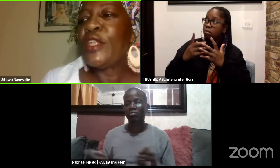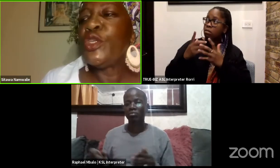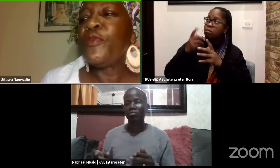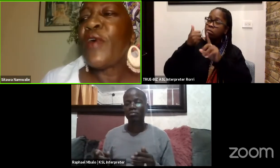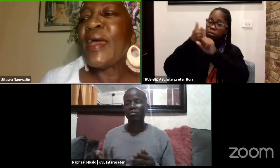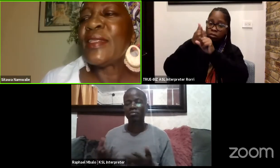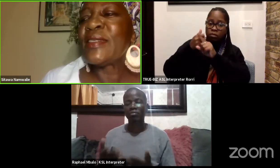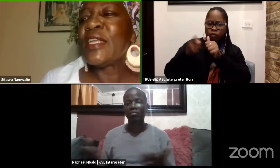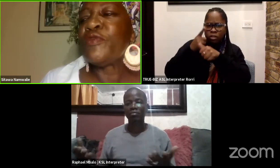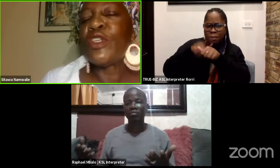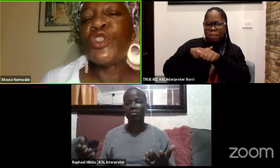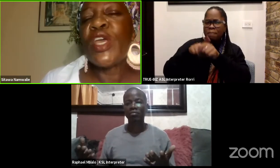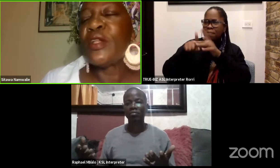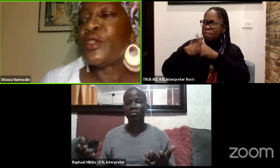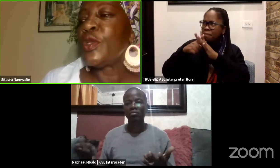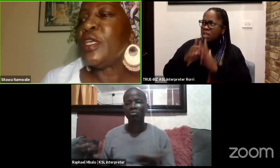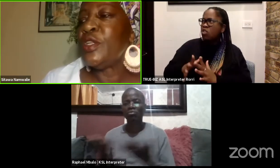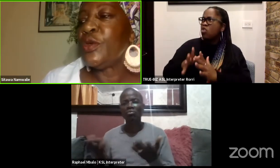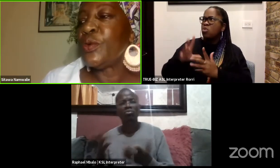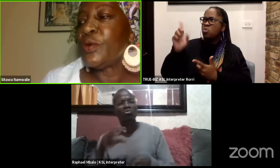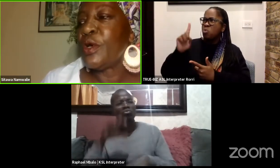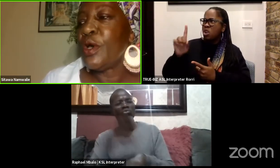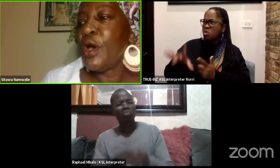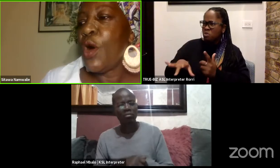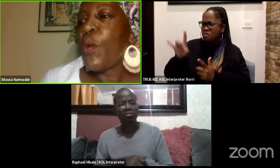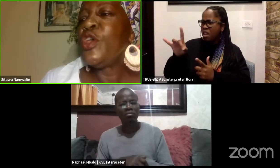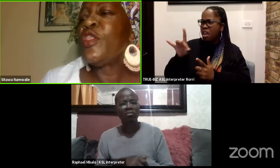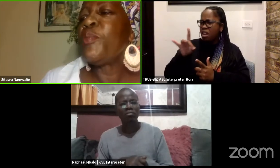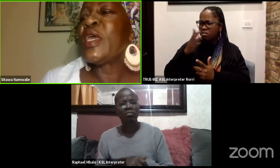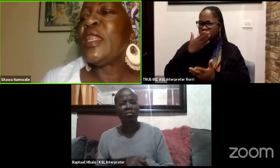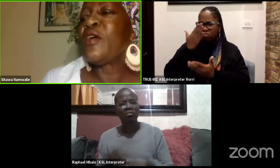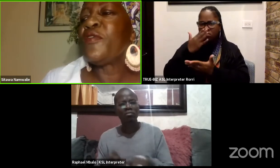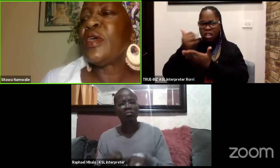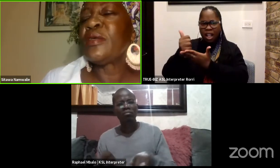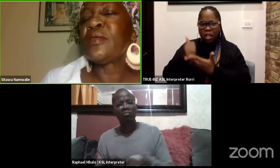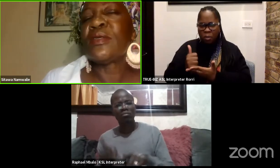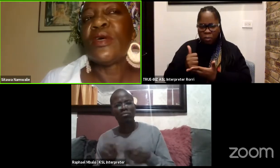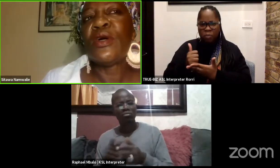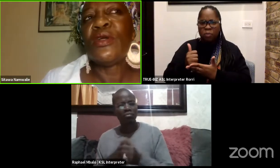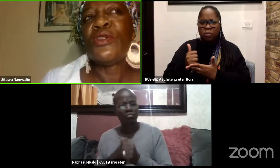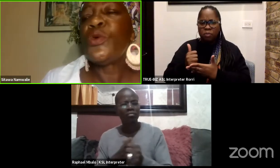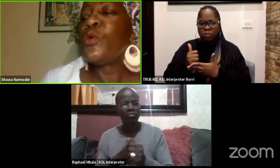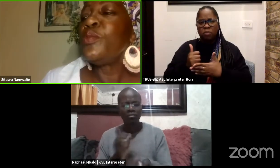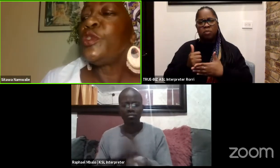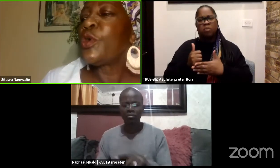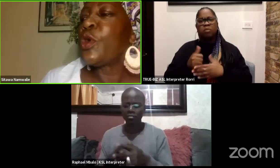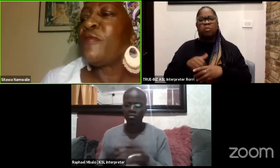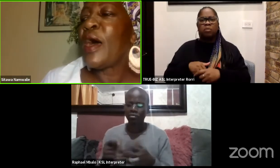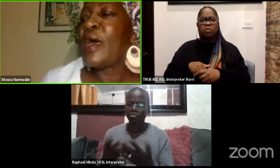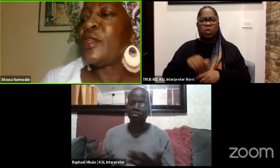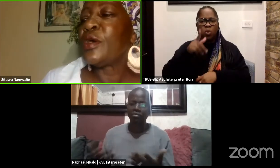where do you find the center of a trail to lead you? When you're the beginning of things, to whom do you confide